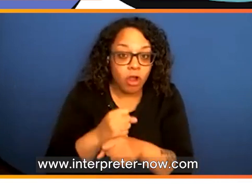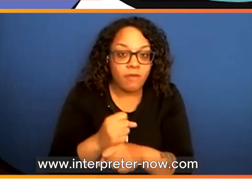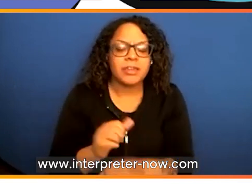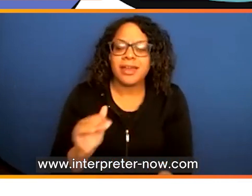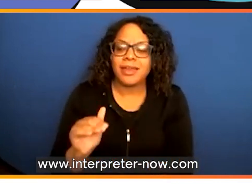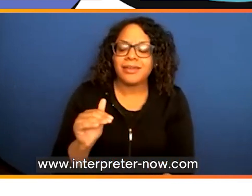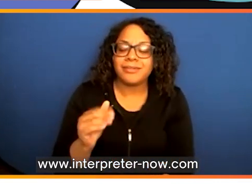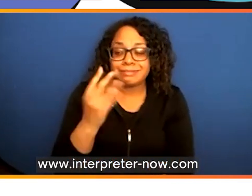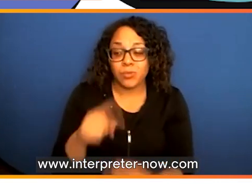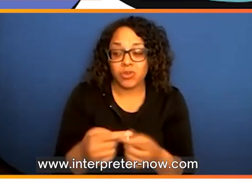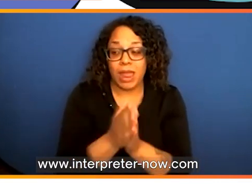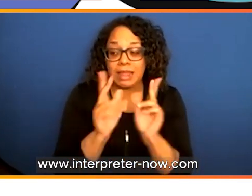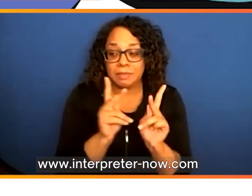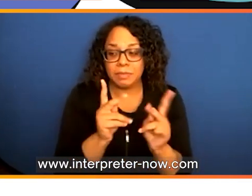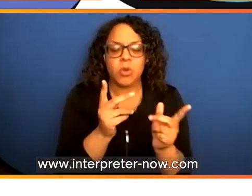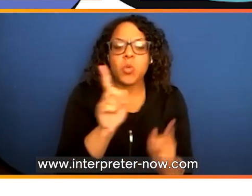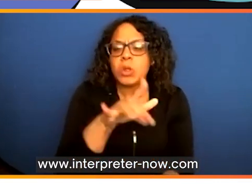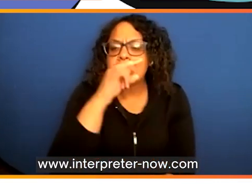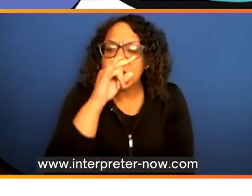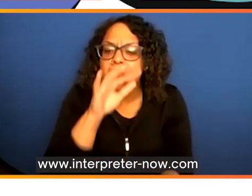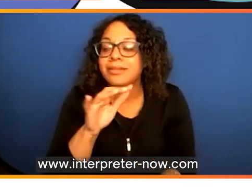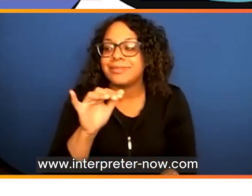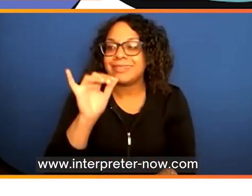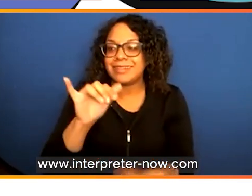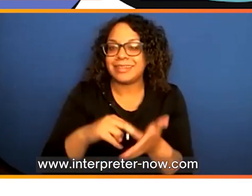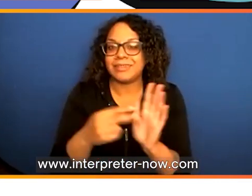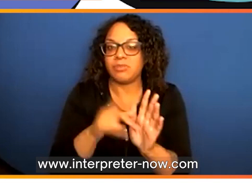you ask people that, you're minimizing their career, you're minimizing why they're there;